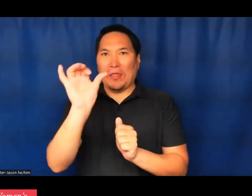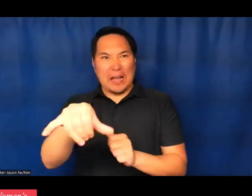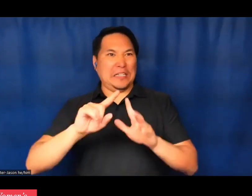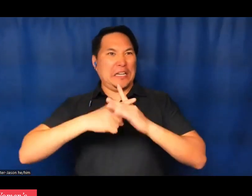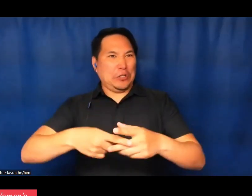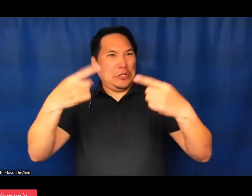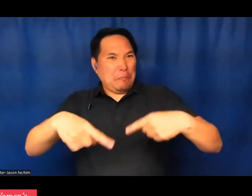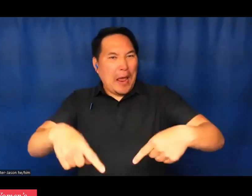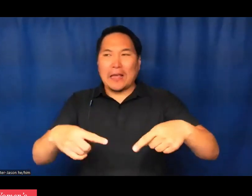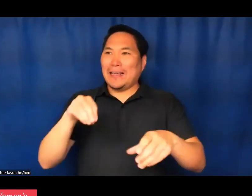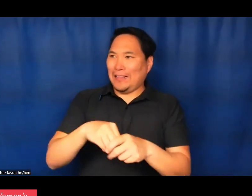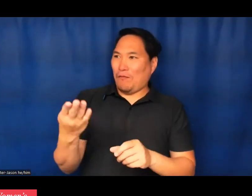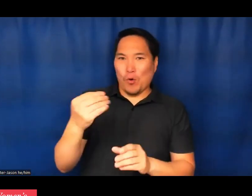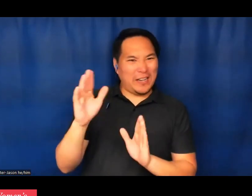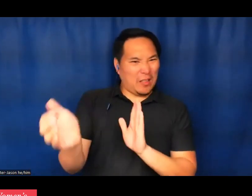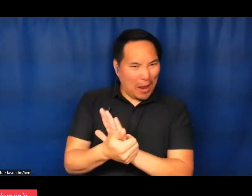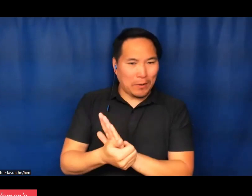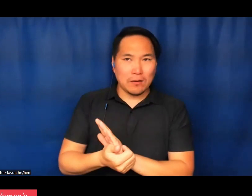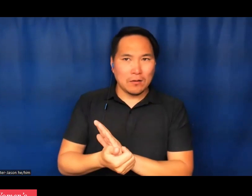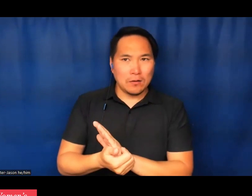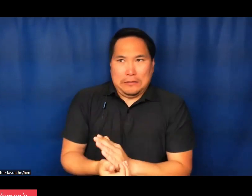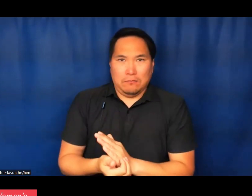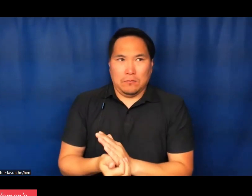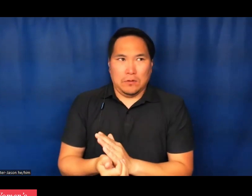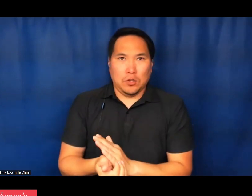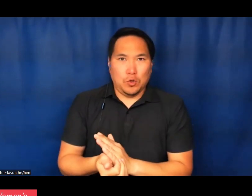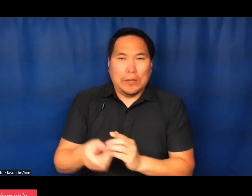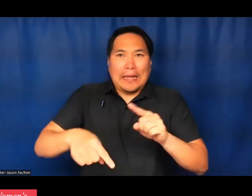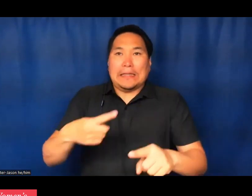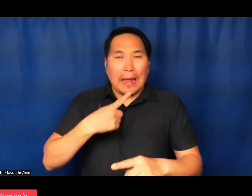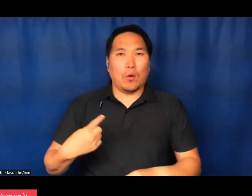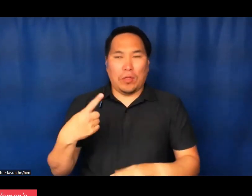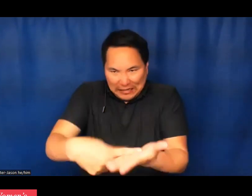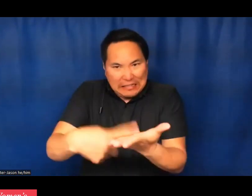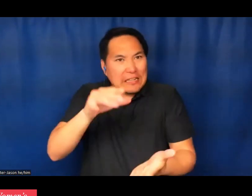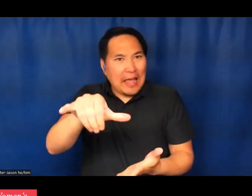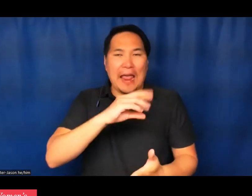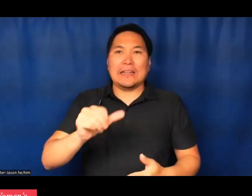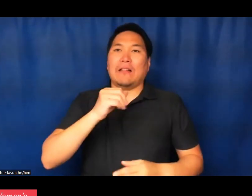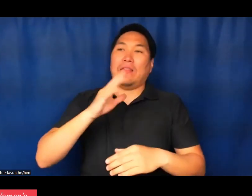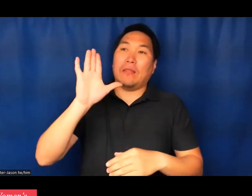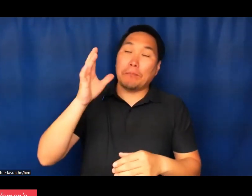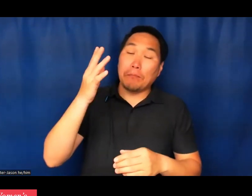of the Fourteenth Amendment was protected, therefore, could not be protected, you know,